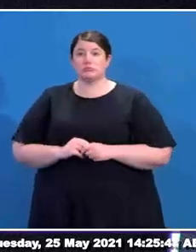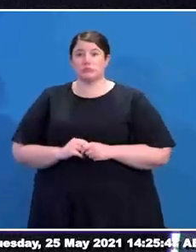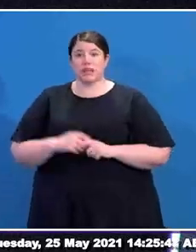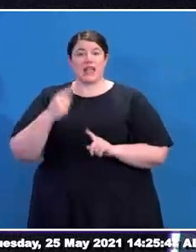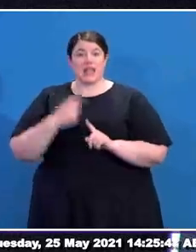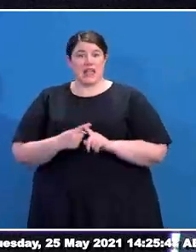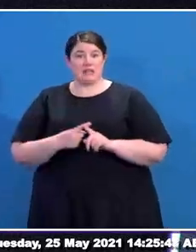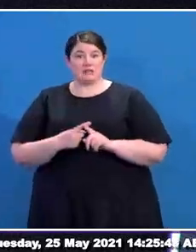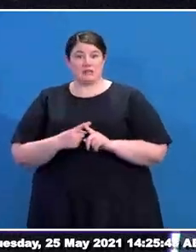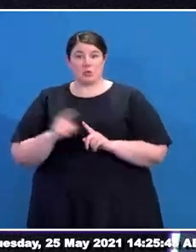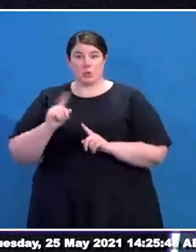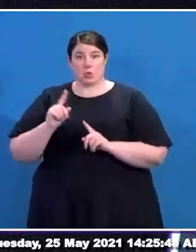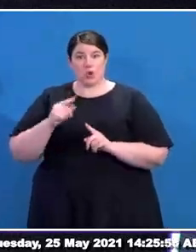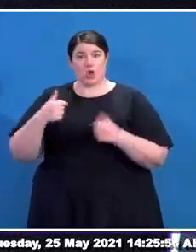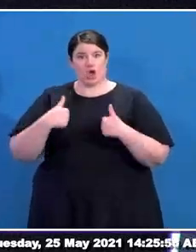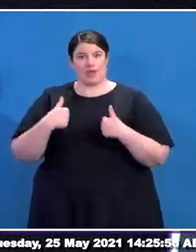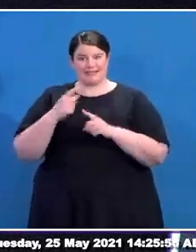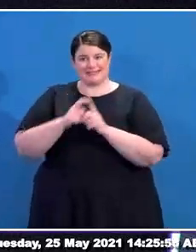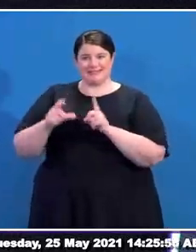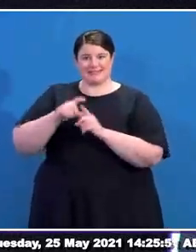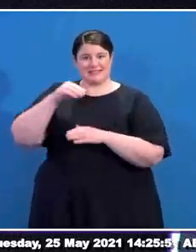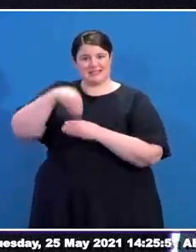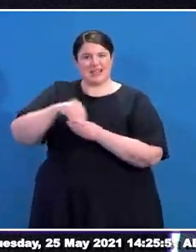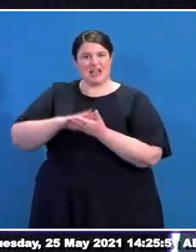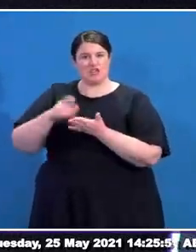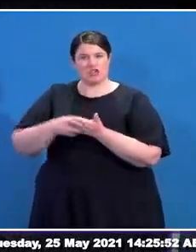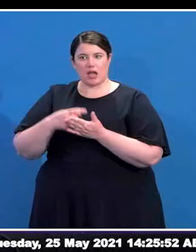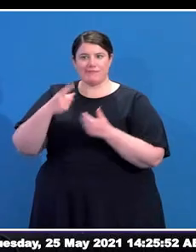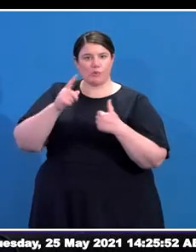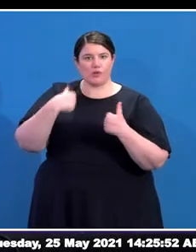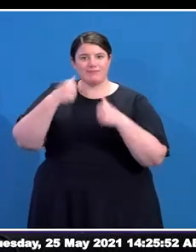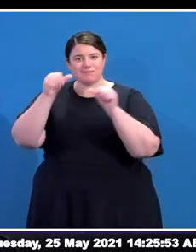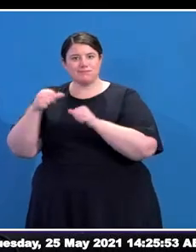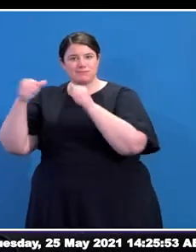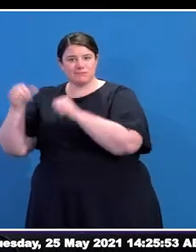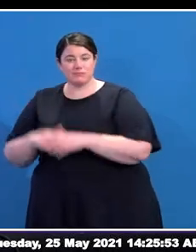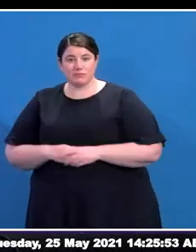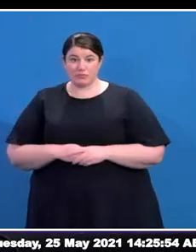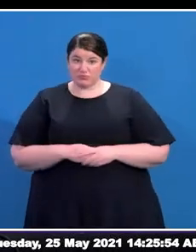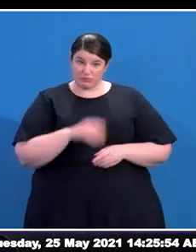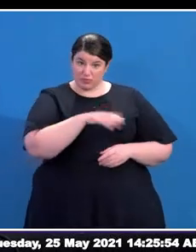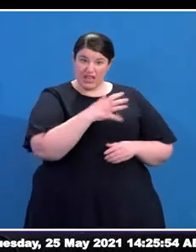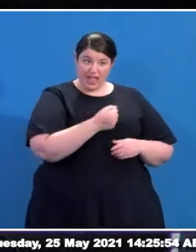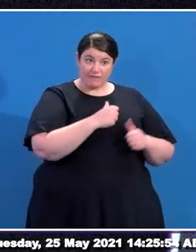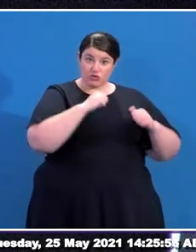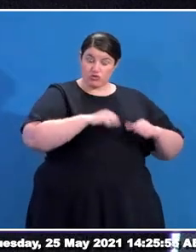that I achieved in human resources. Does that include some kind of training in investigation?